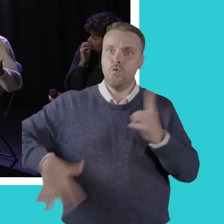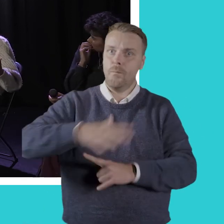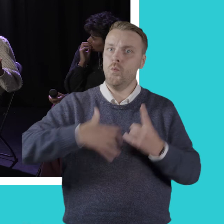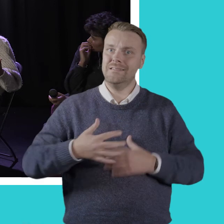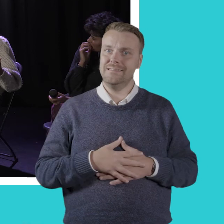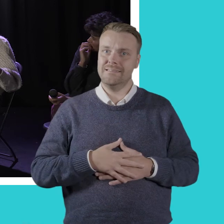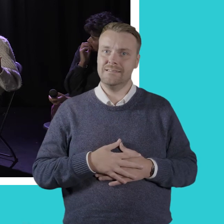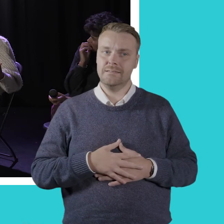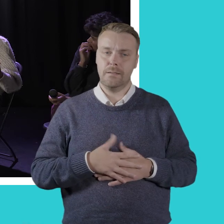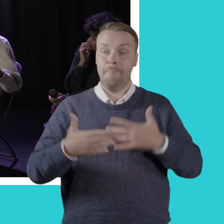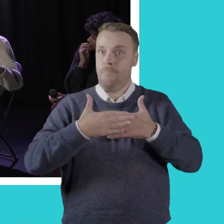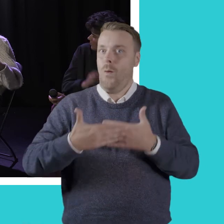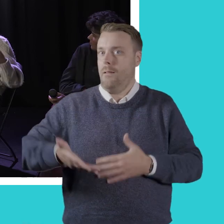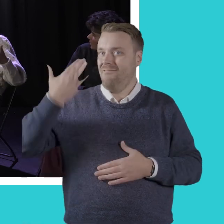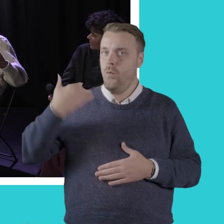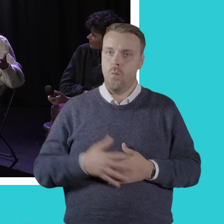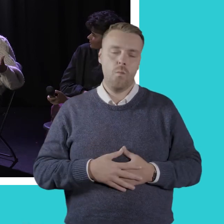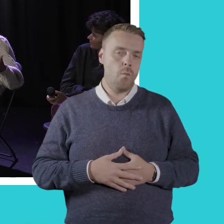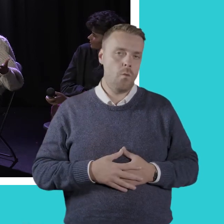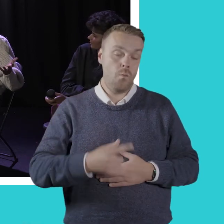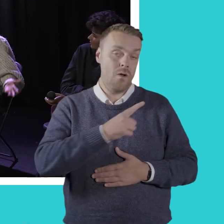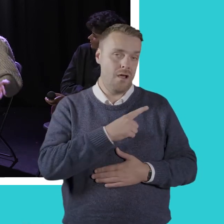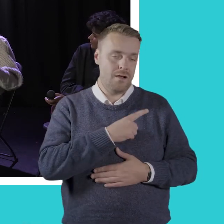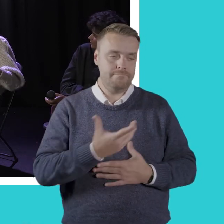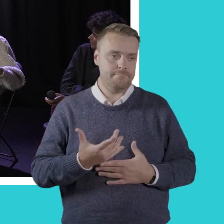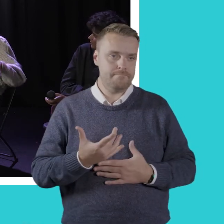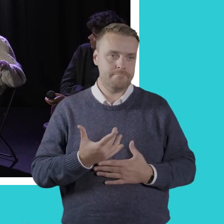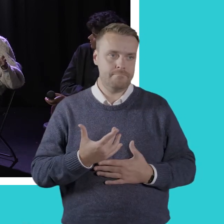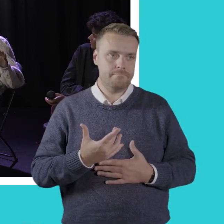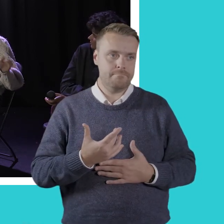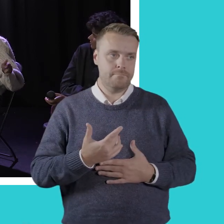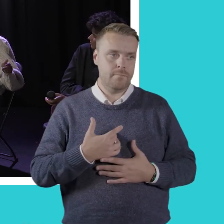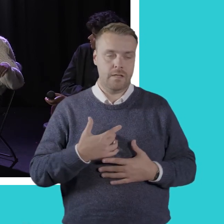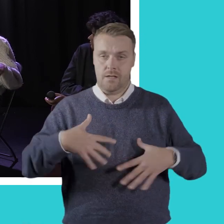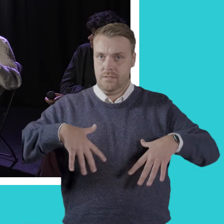these days much more than I used to it is actually because I started and ran a community from 2016 to